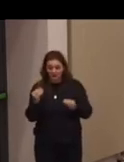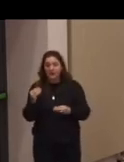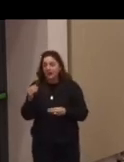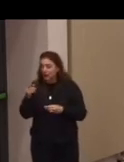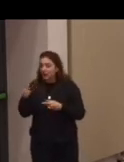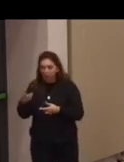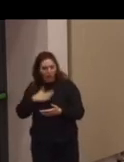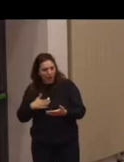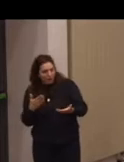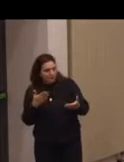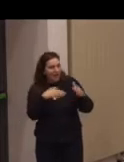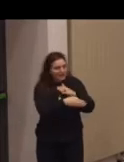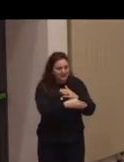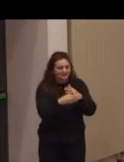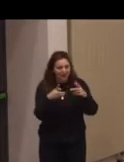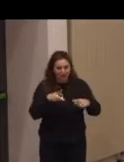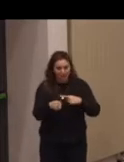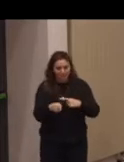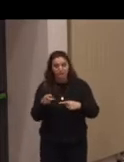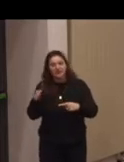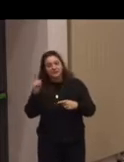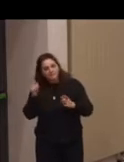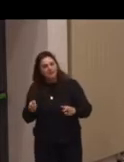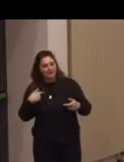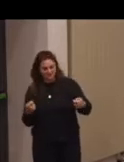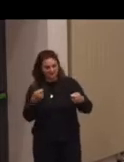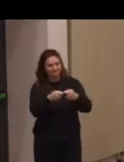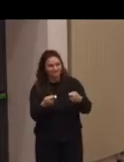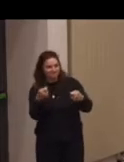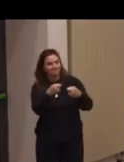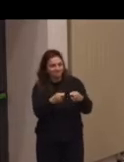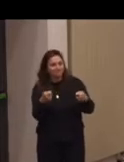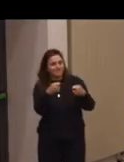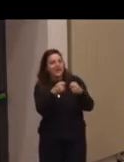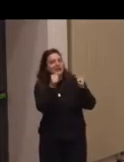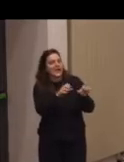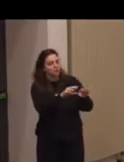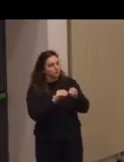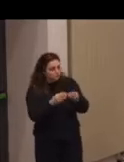or the pressure on all systems that support the delivery of AT. So for example we see